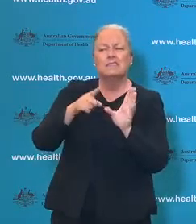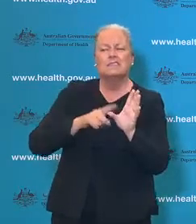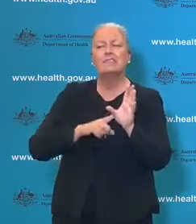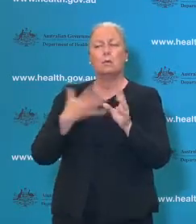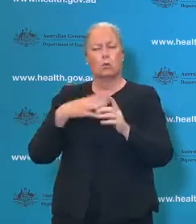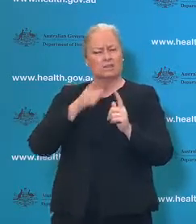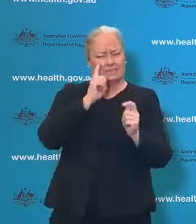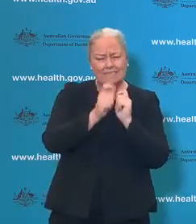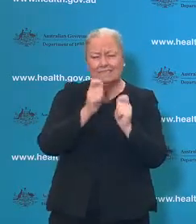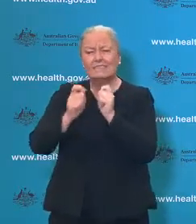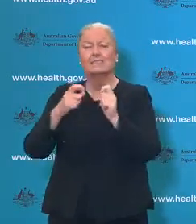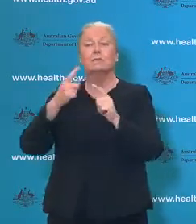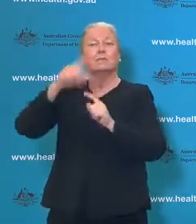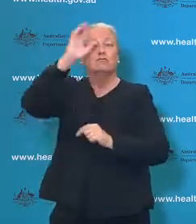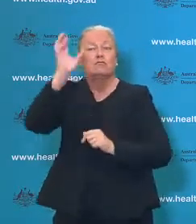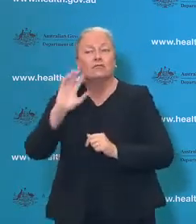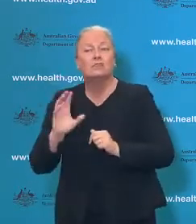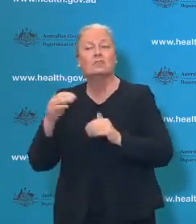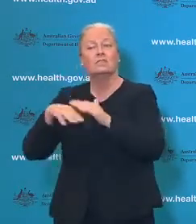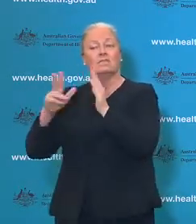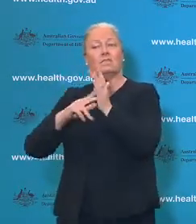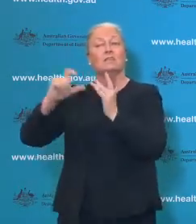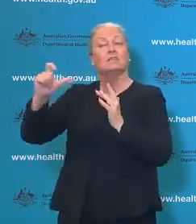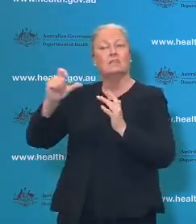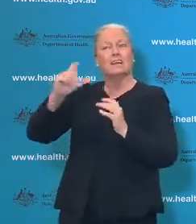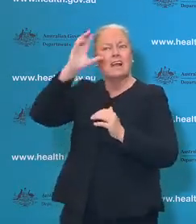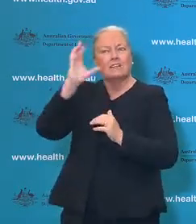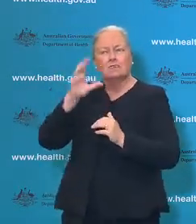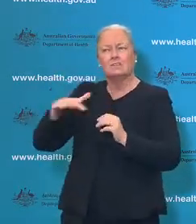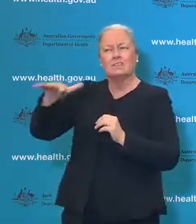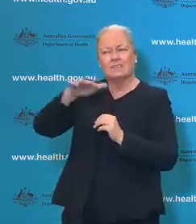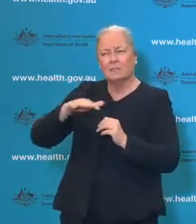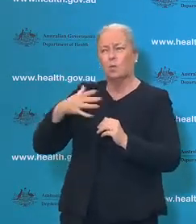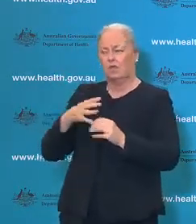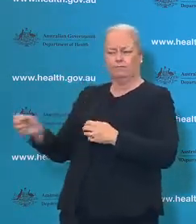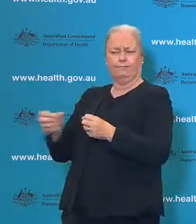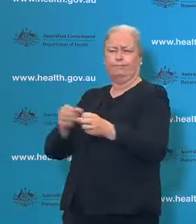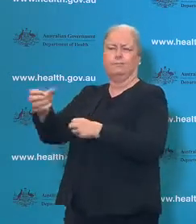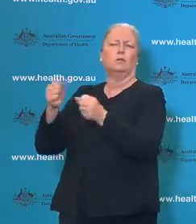locations in Victoria. Assisting relevant agencies with community engagement